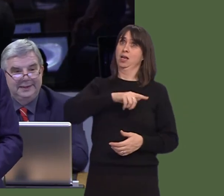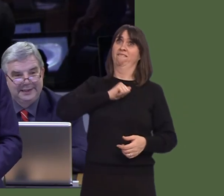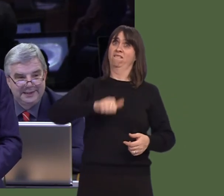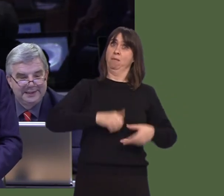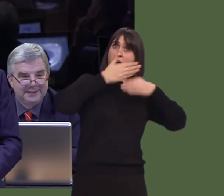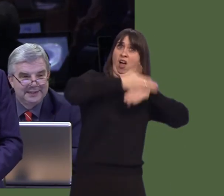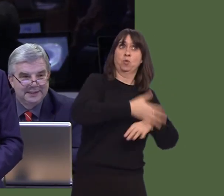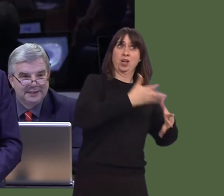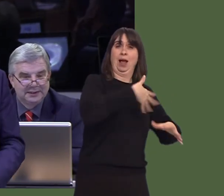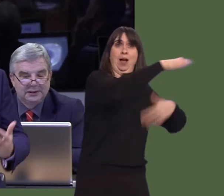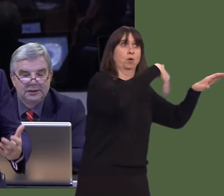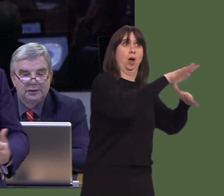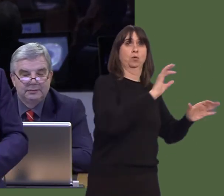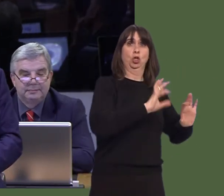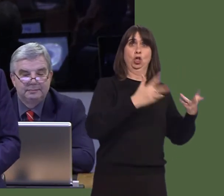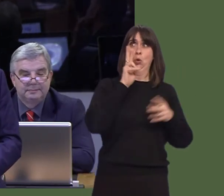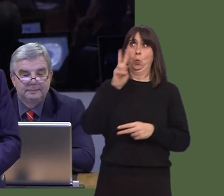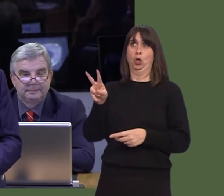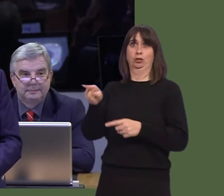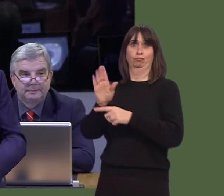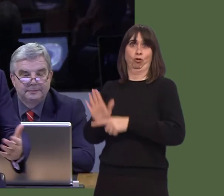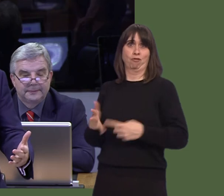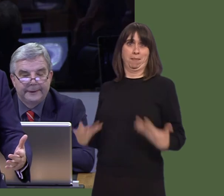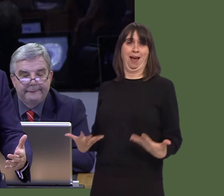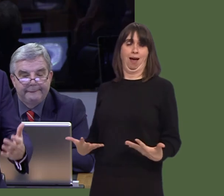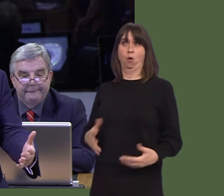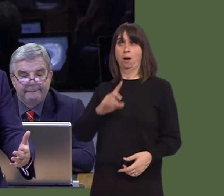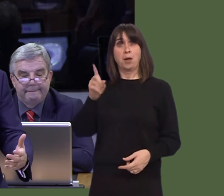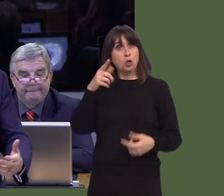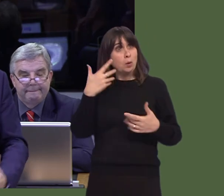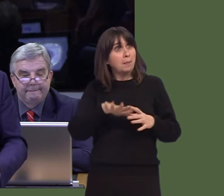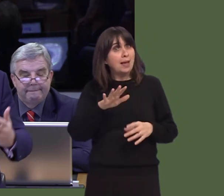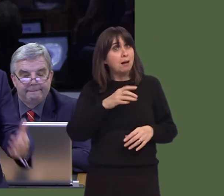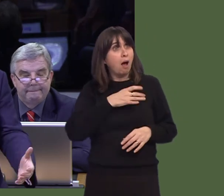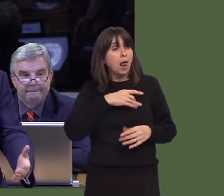workers could face losing their jobs in Cardiff, Swansea and Newport alone, as a result of automation? OAQ51741 Carwyn Jones AM: Well, predictions of this